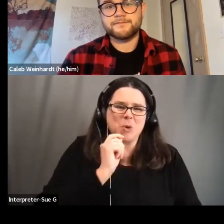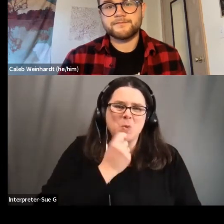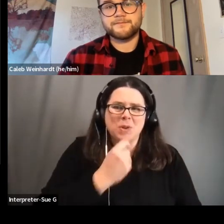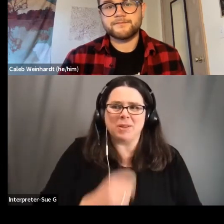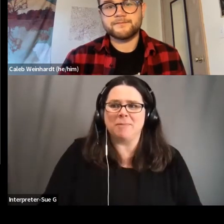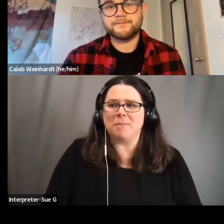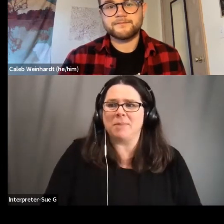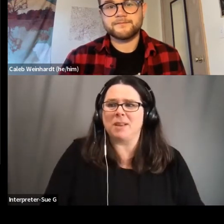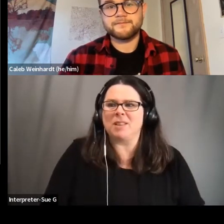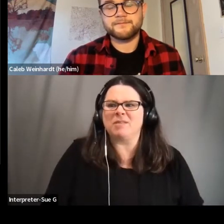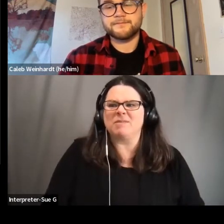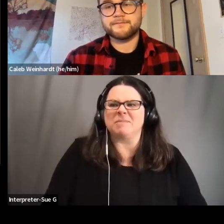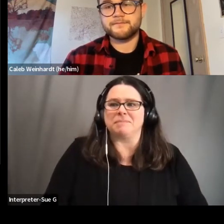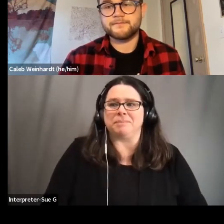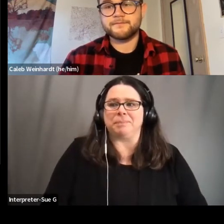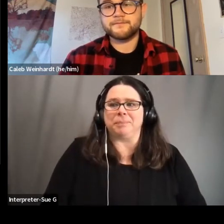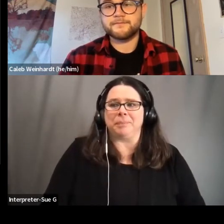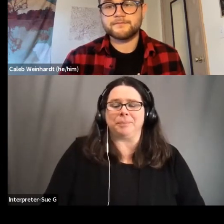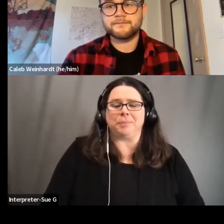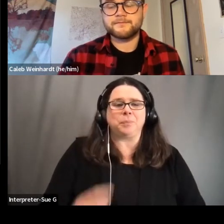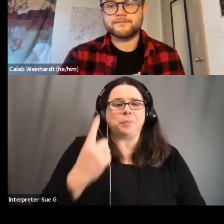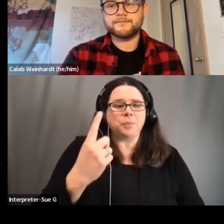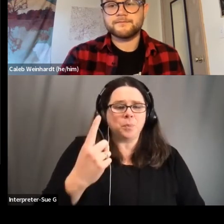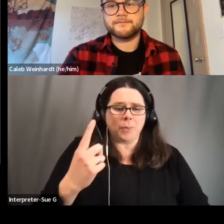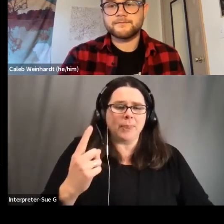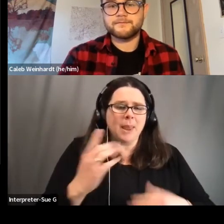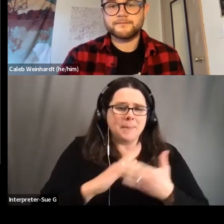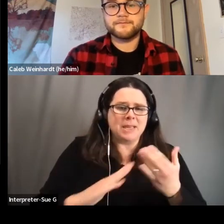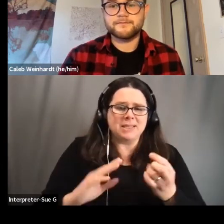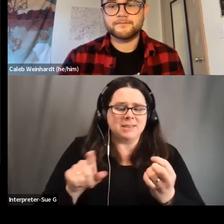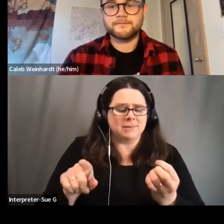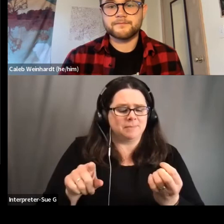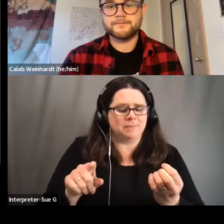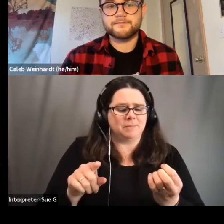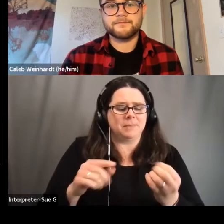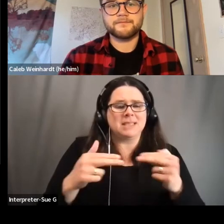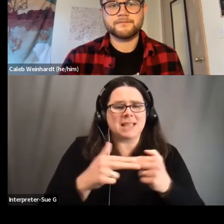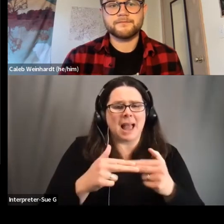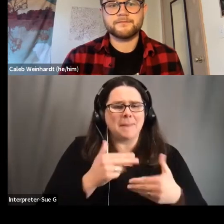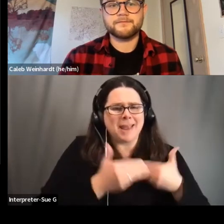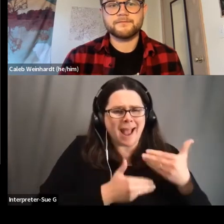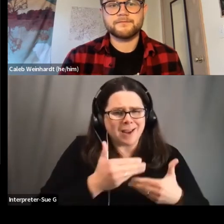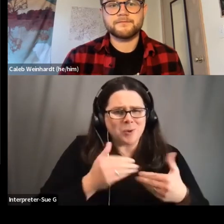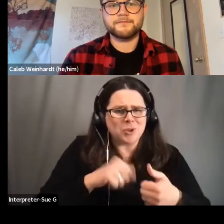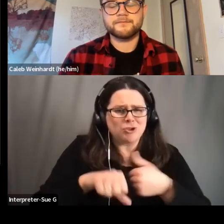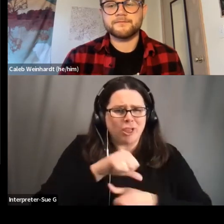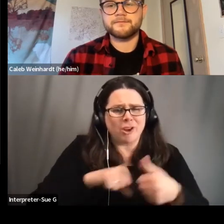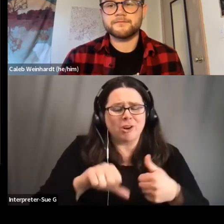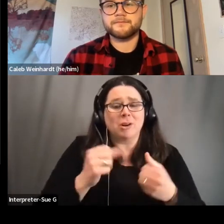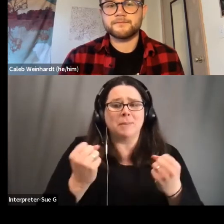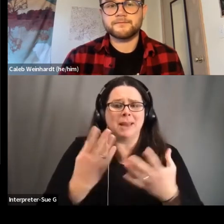So one piece of resilience. There's this slide of we can be kind to each other and in terms of times in trainings,